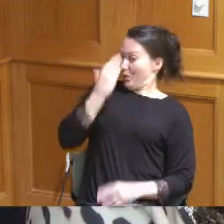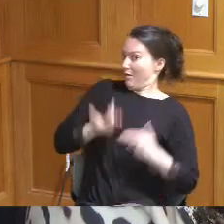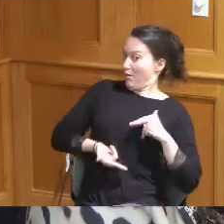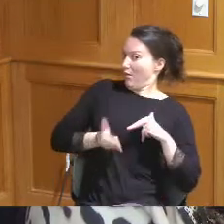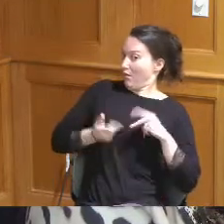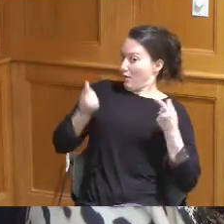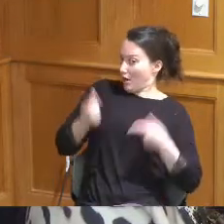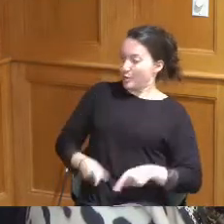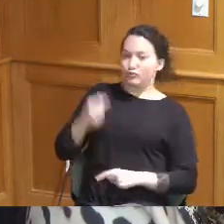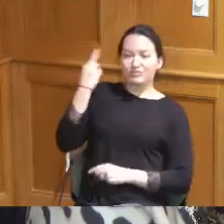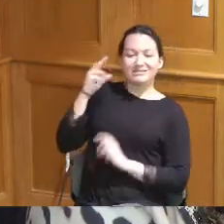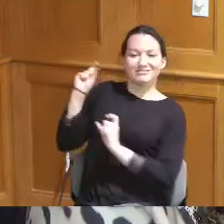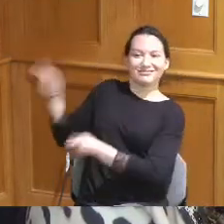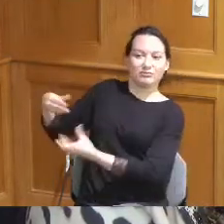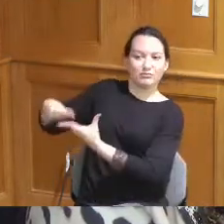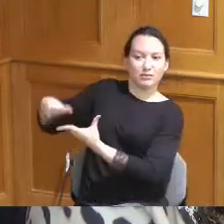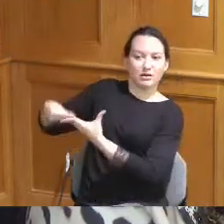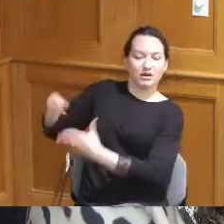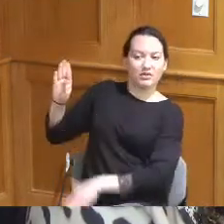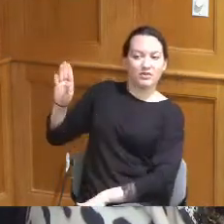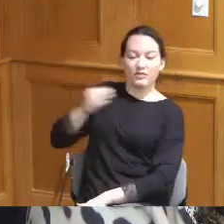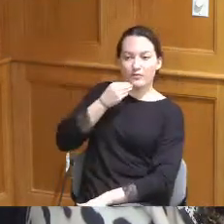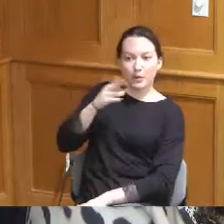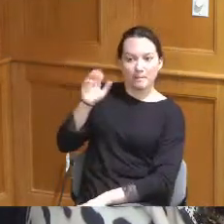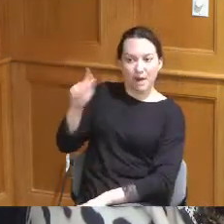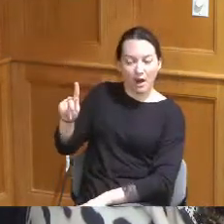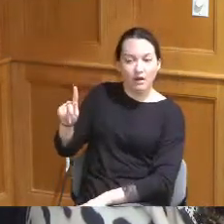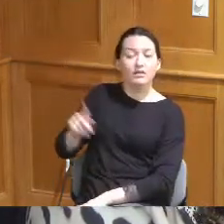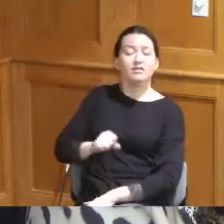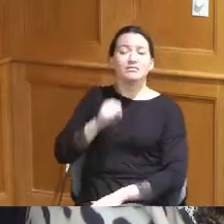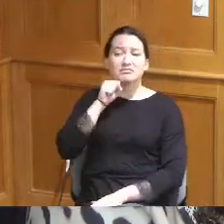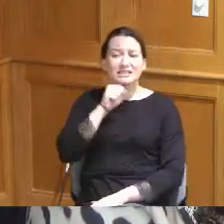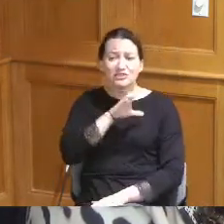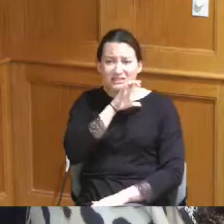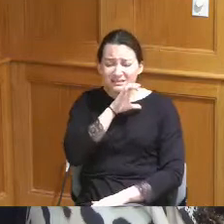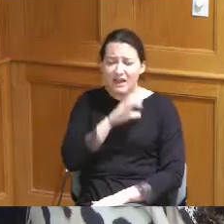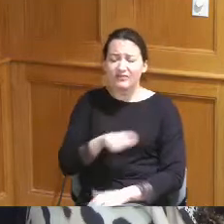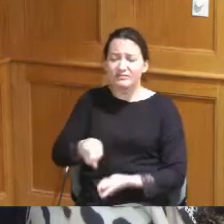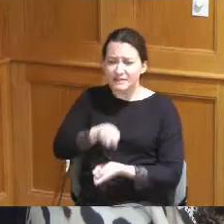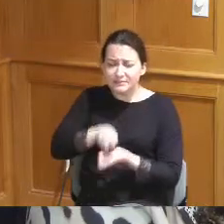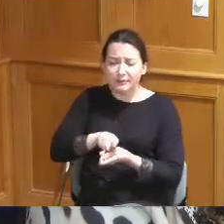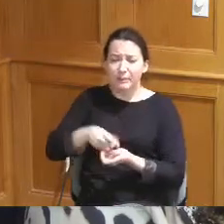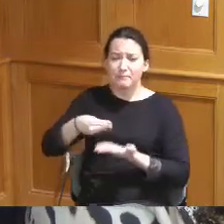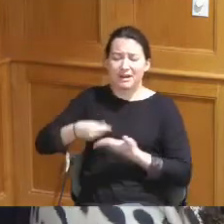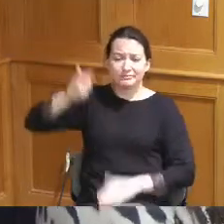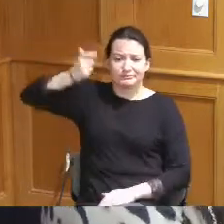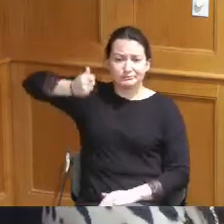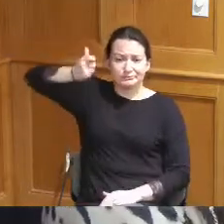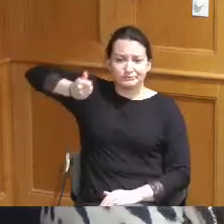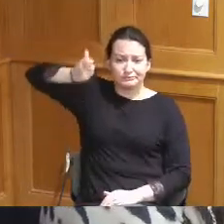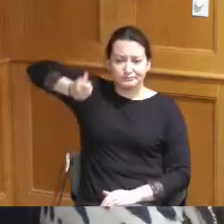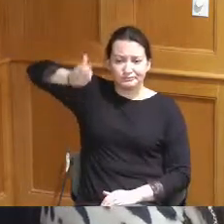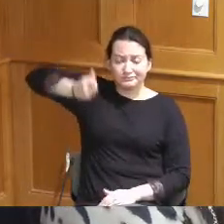to the food bank and the seniors that are getting that are on a fixed income usually yet they were